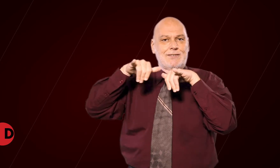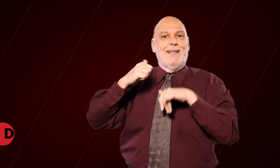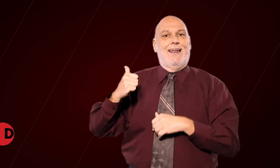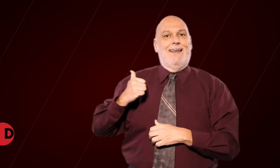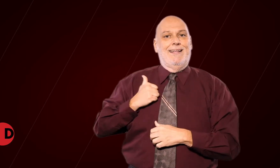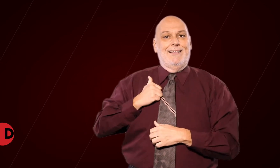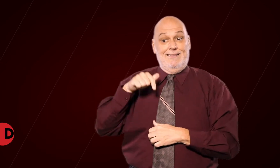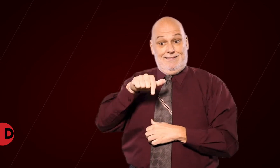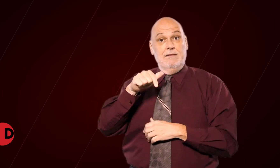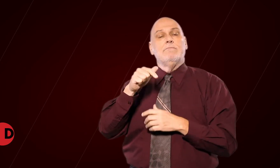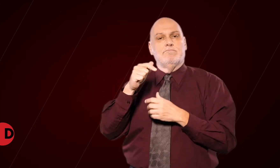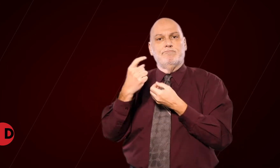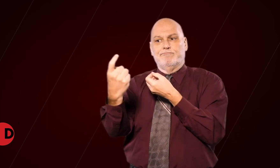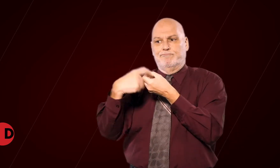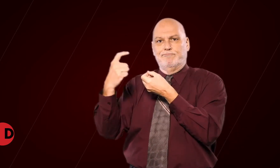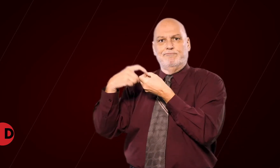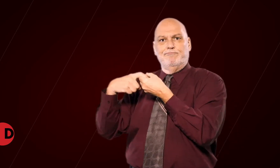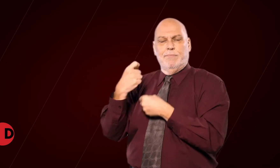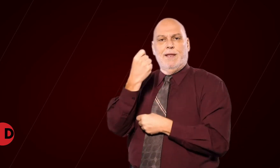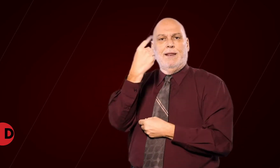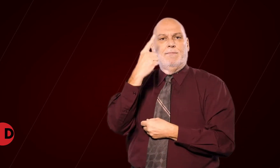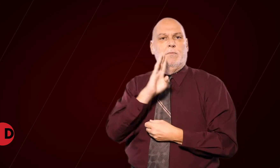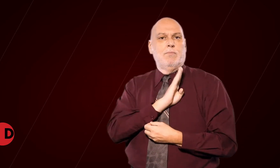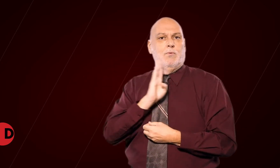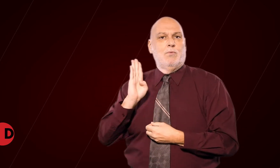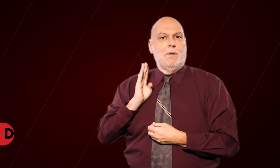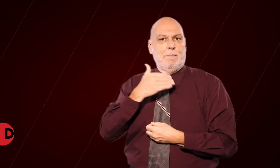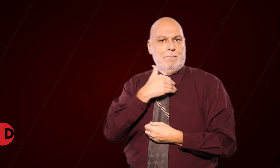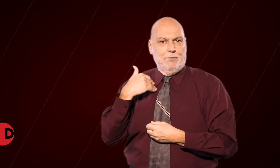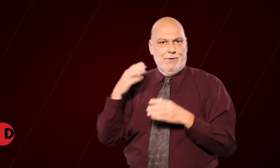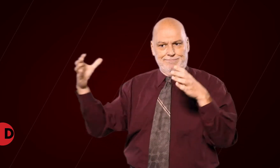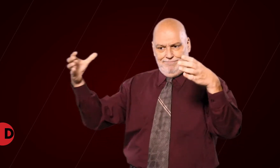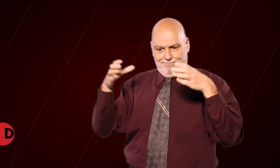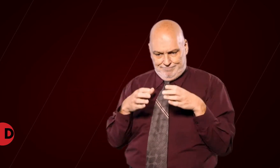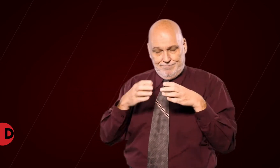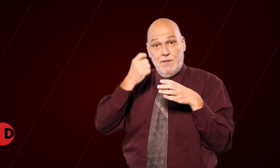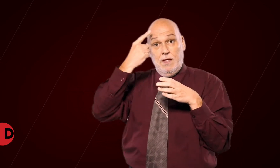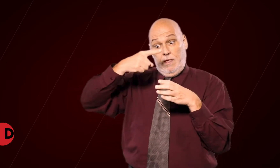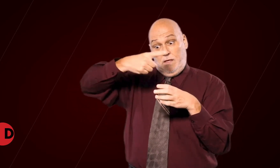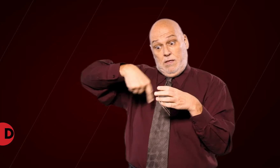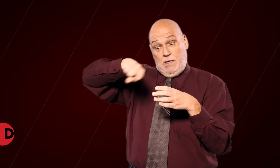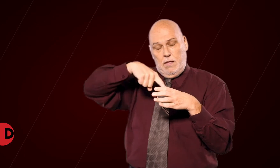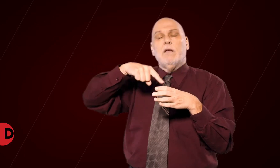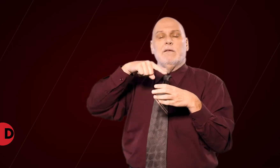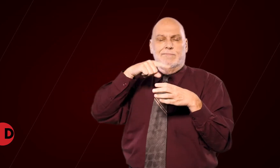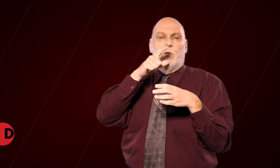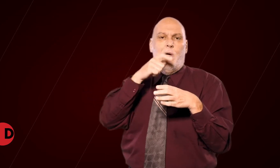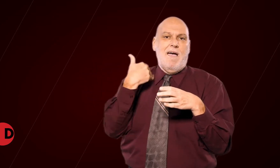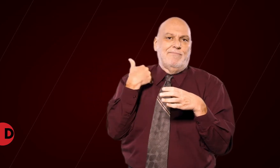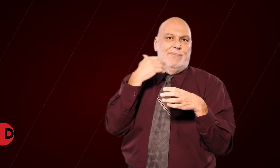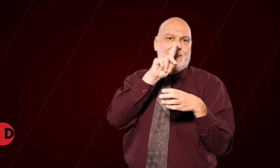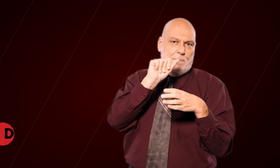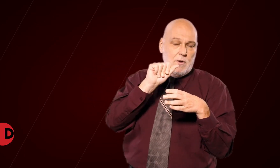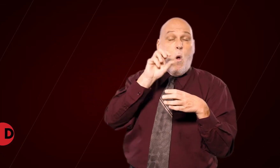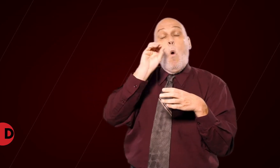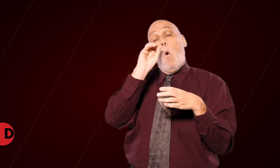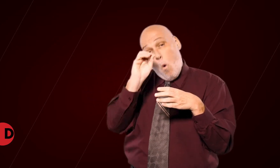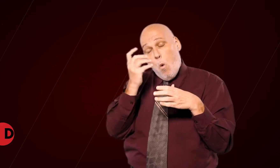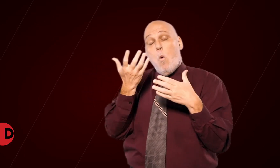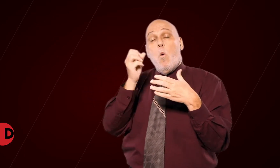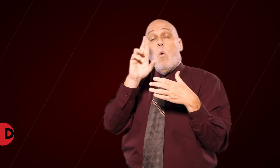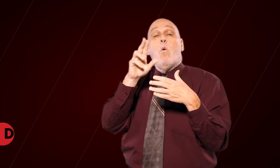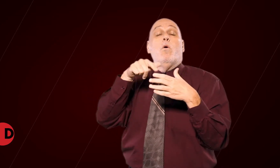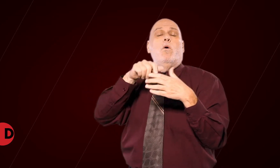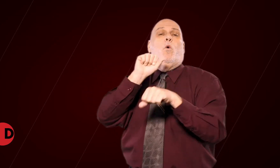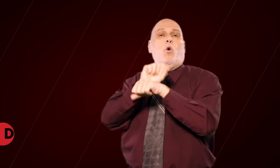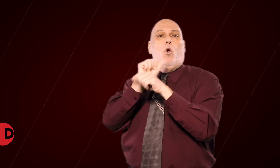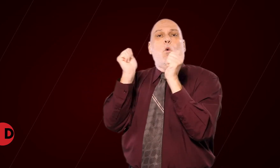This new organization is called Accessibility Standards Canada